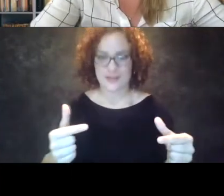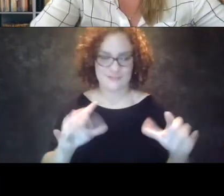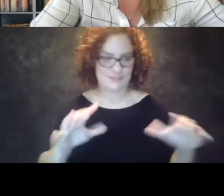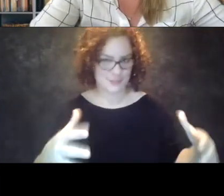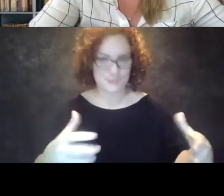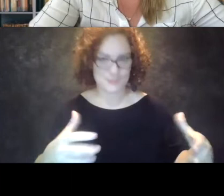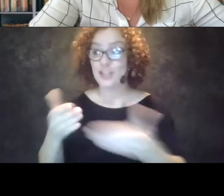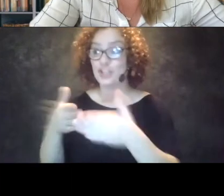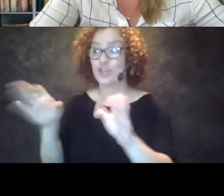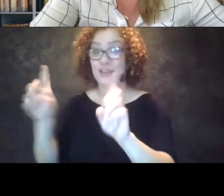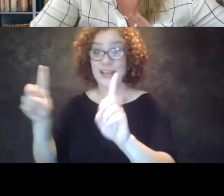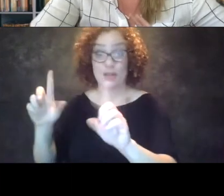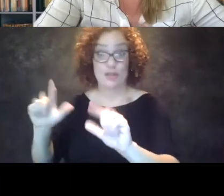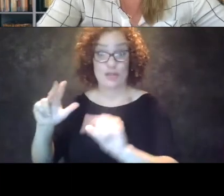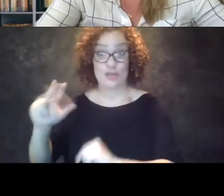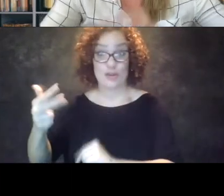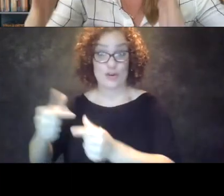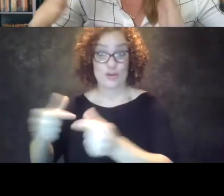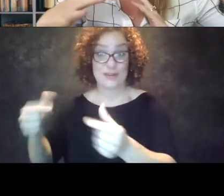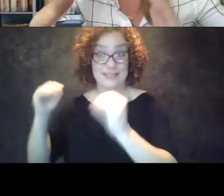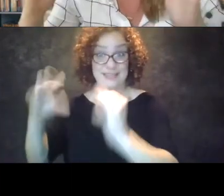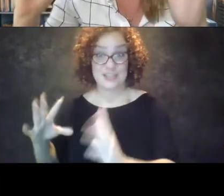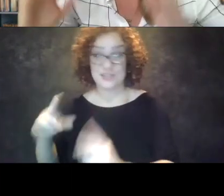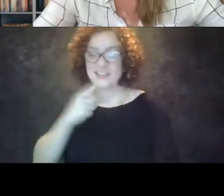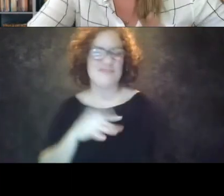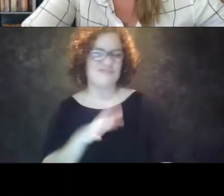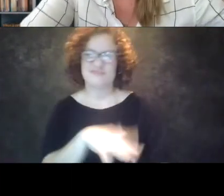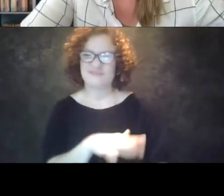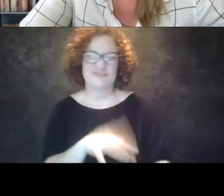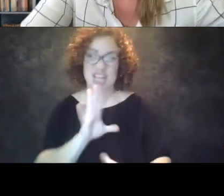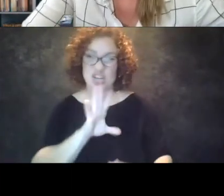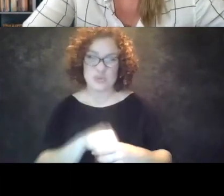uh yeah, I don't think inclusion works like they I was the youngest by like 20-30 years